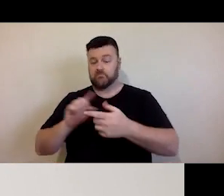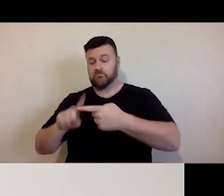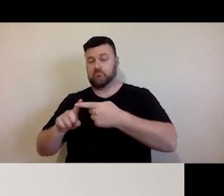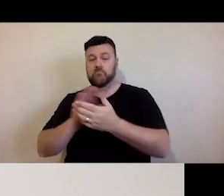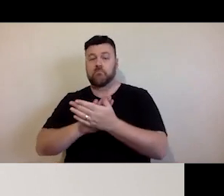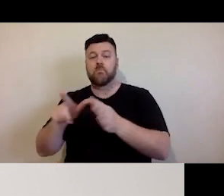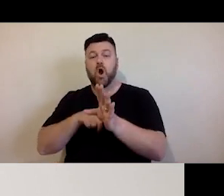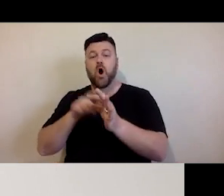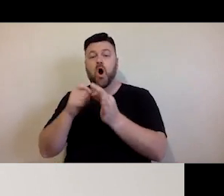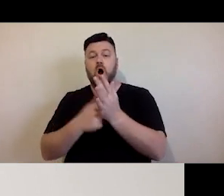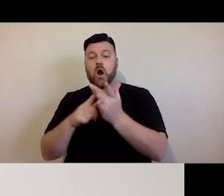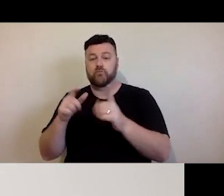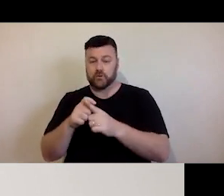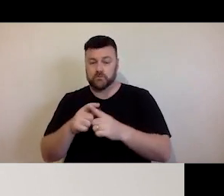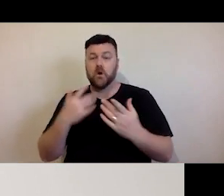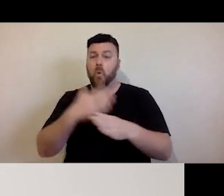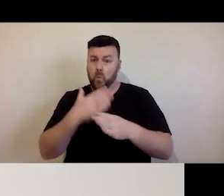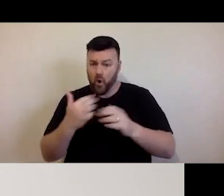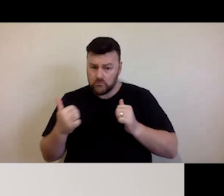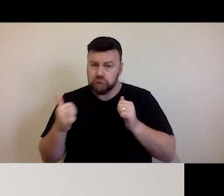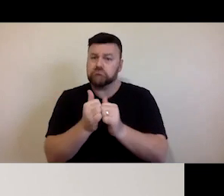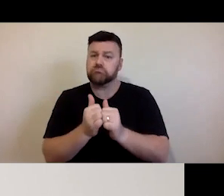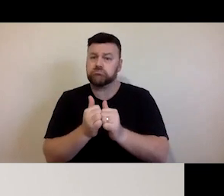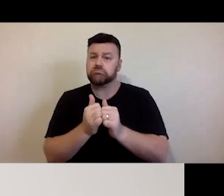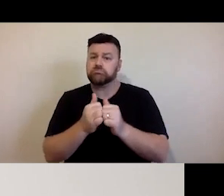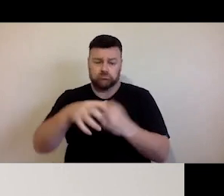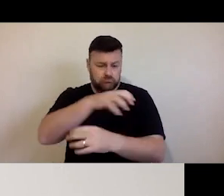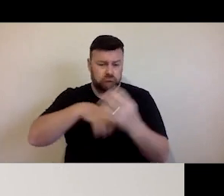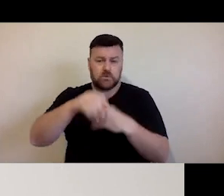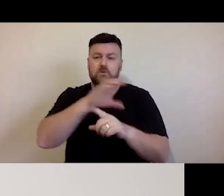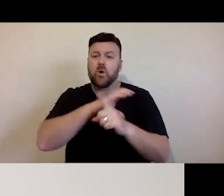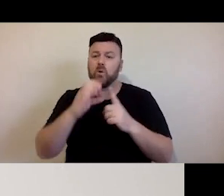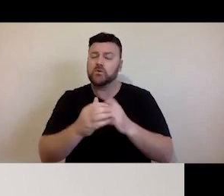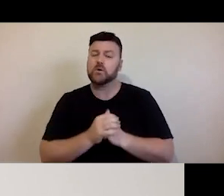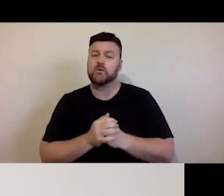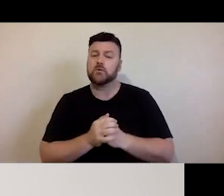provide the opportunity to develop ideas that don't belong to one culture alone.